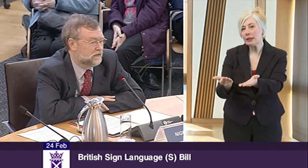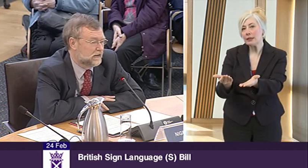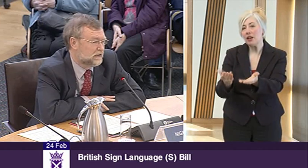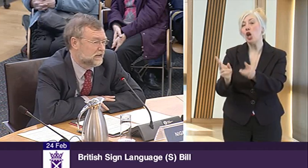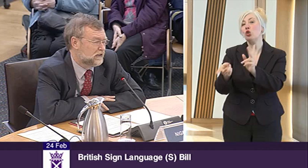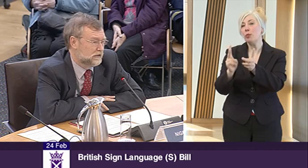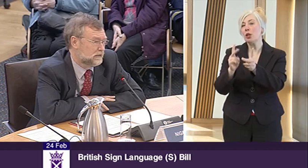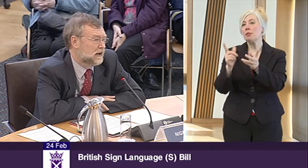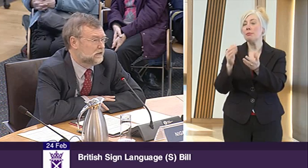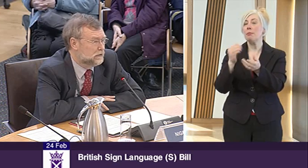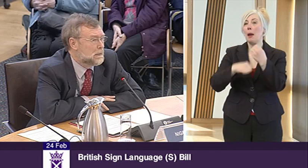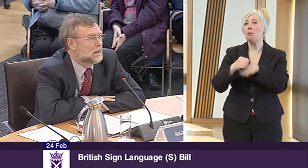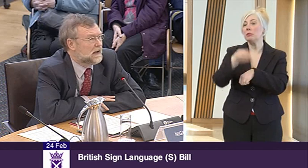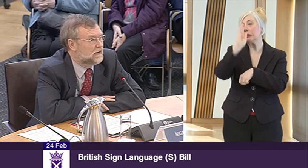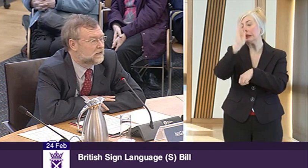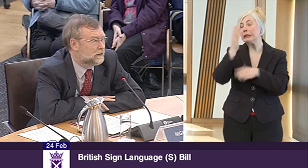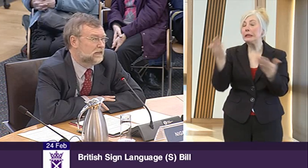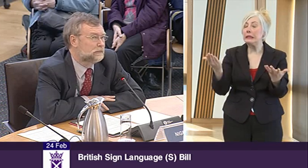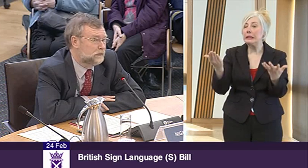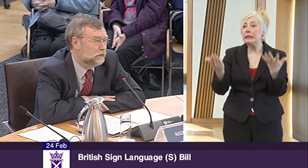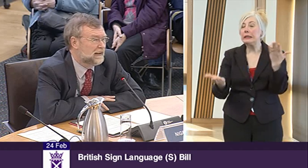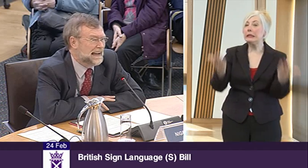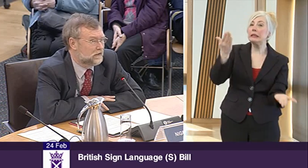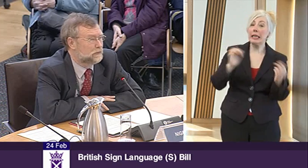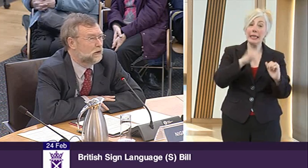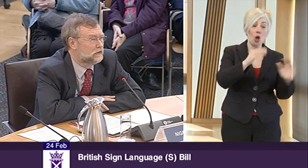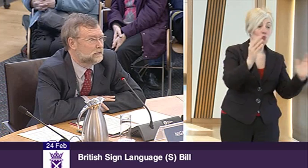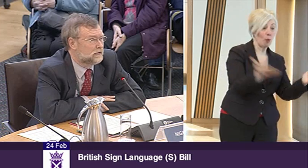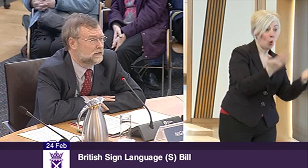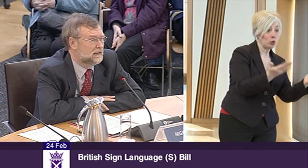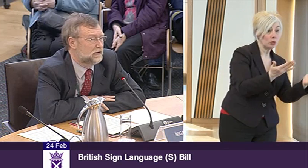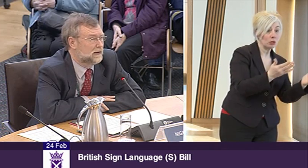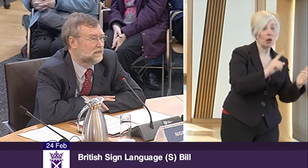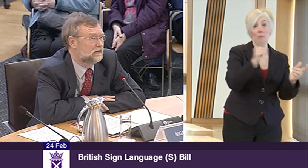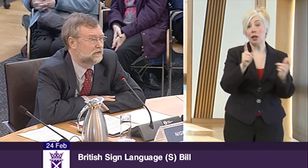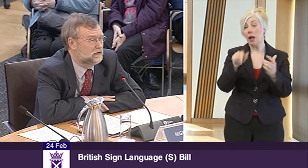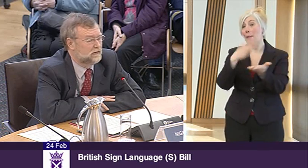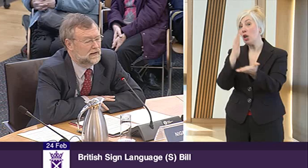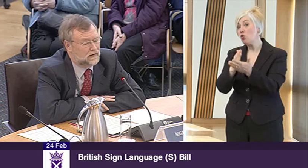it, that is a very serious issue. It is therefore not just about promoting but about ensuring